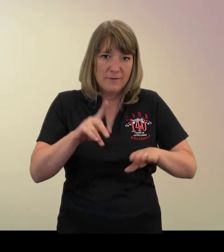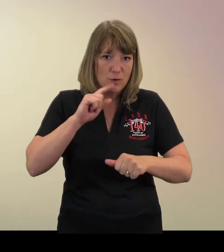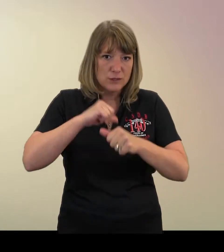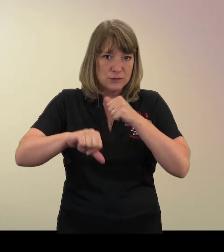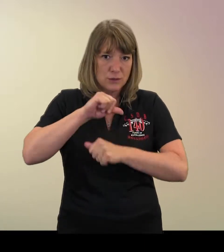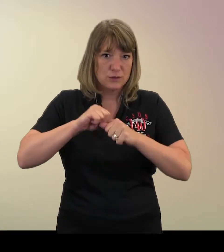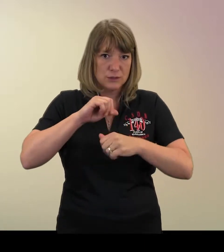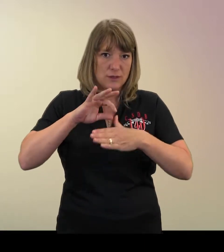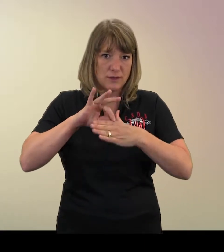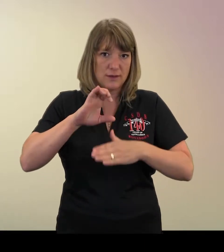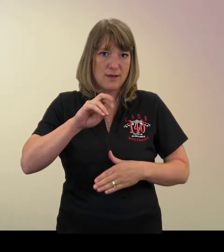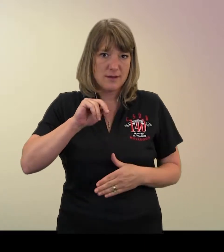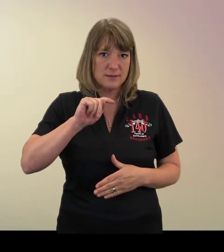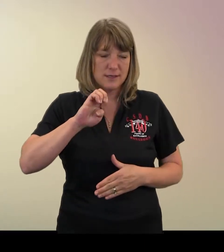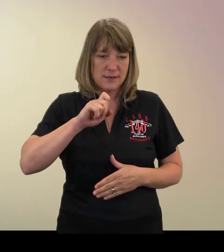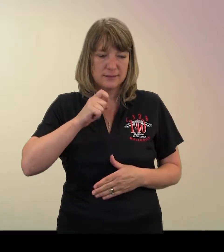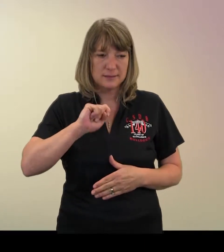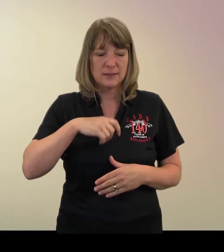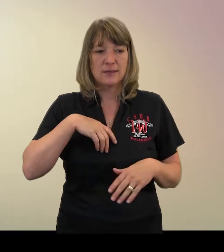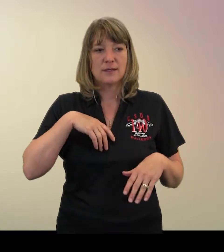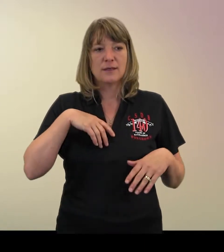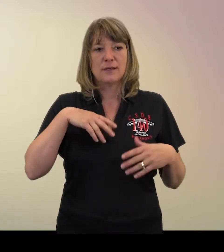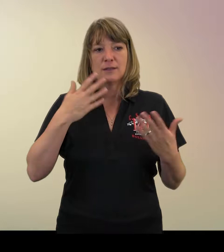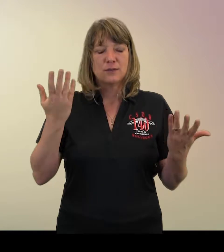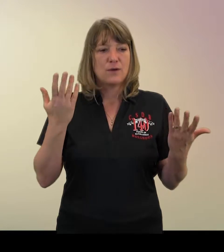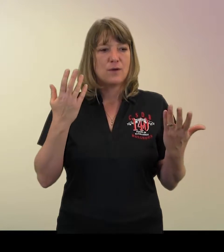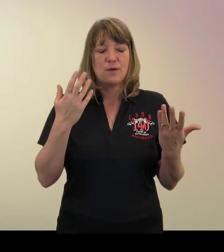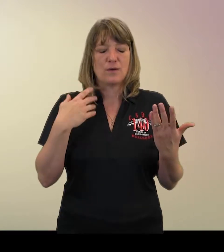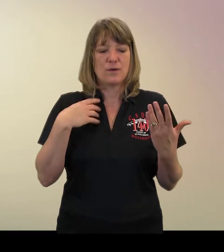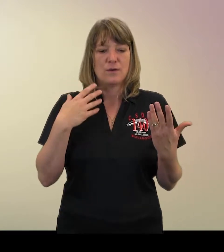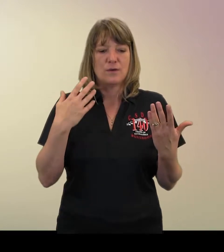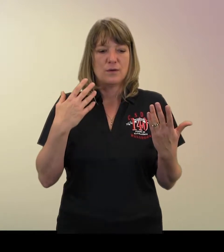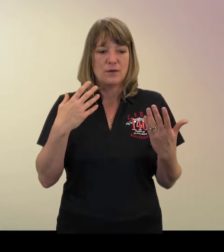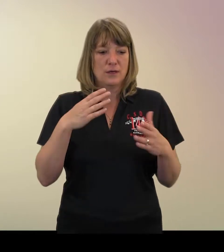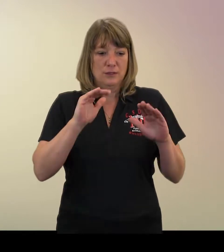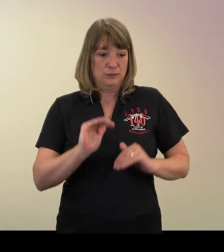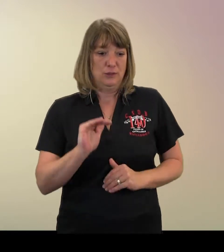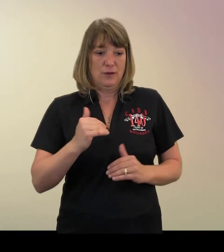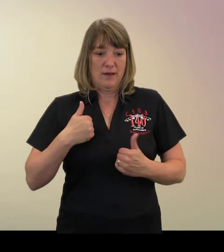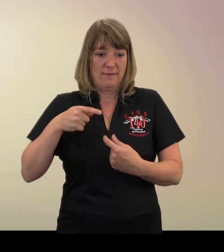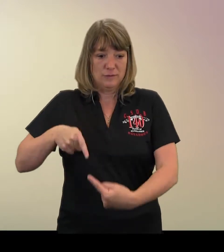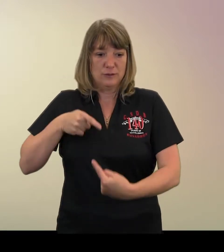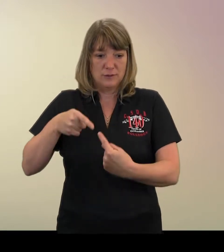to the social context. Children, who have difficulty